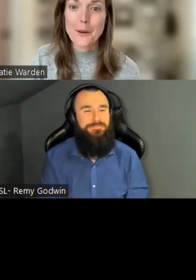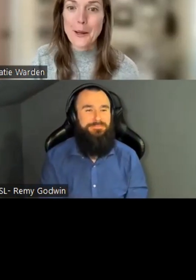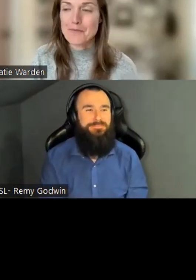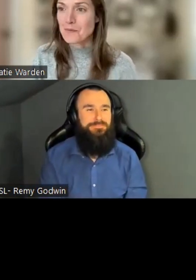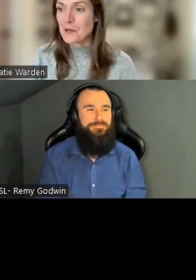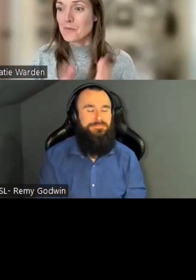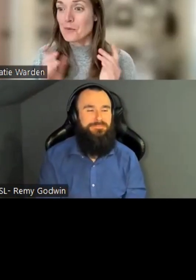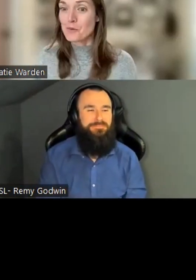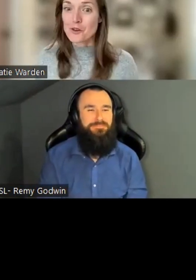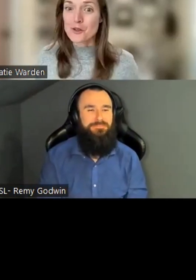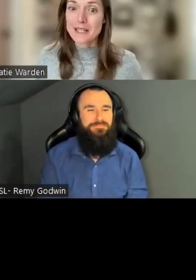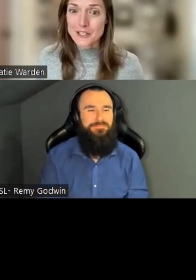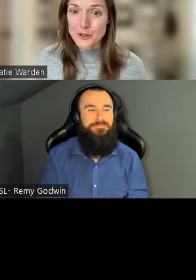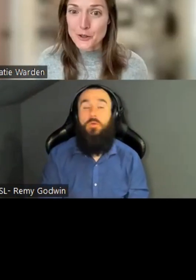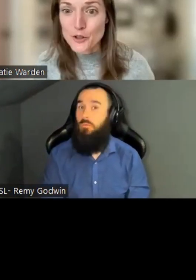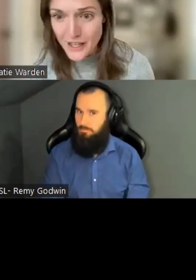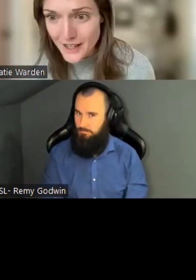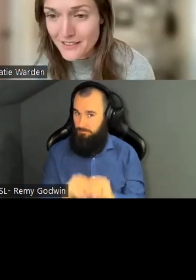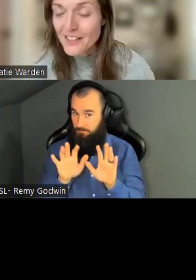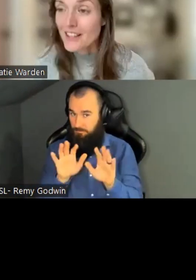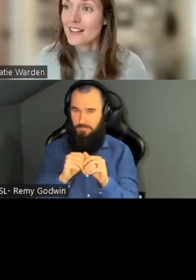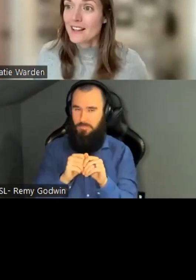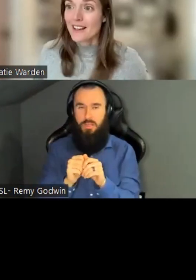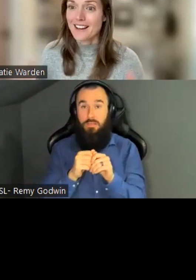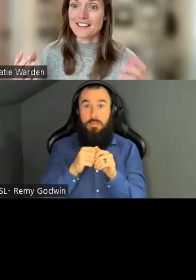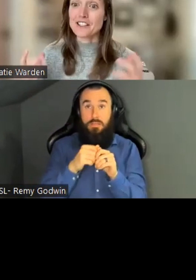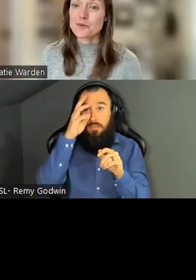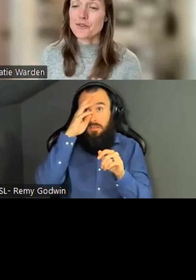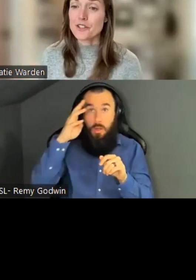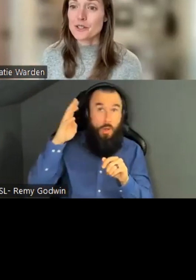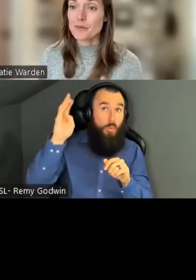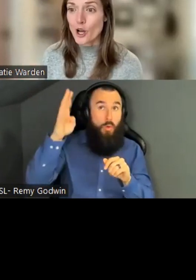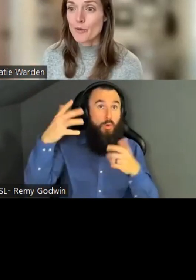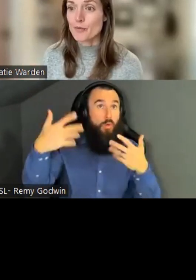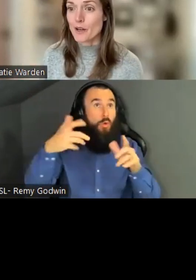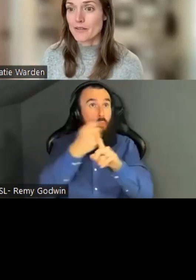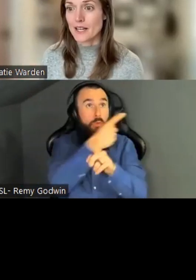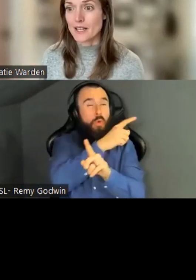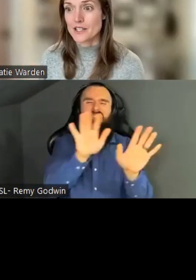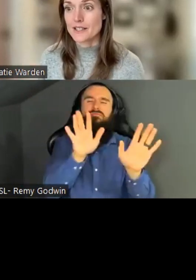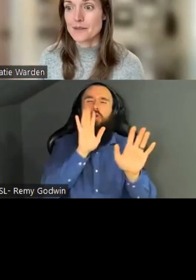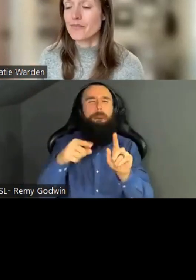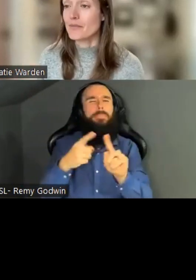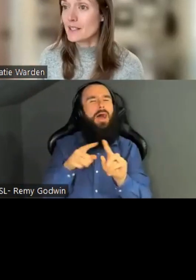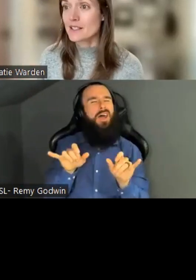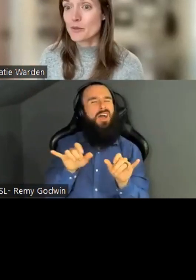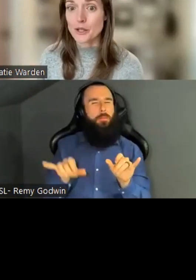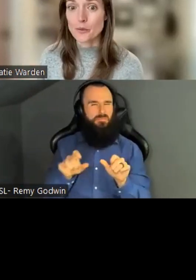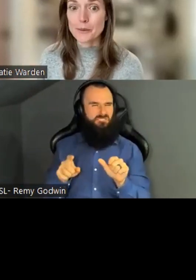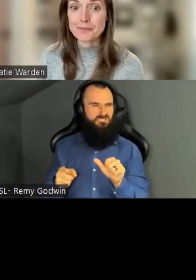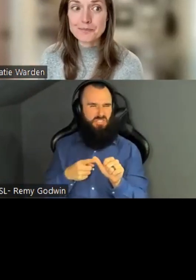Okay? But before we get too creative, let's review some common modifications. This is a big one.